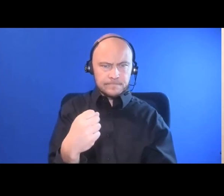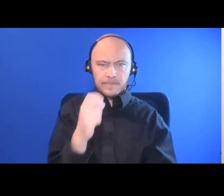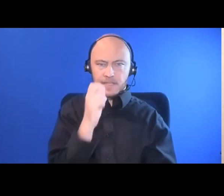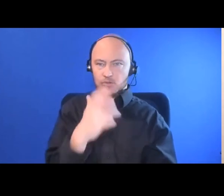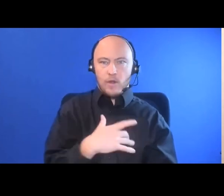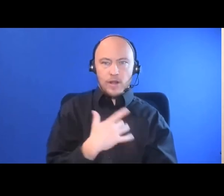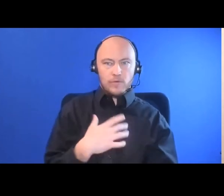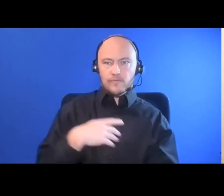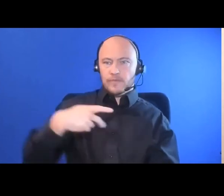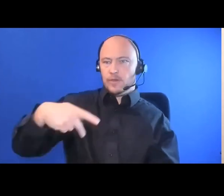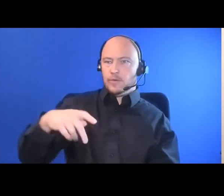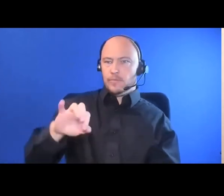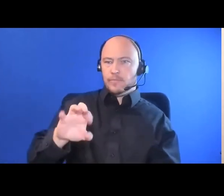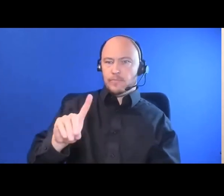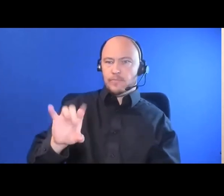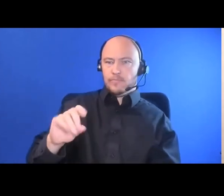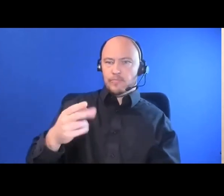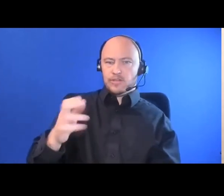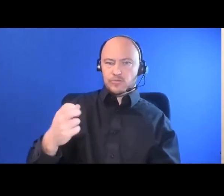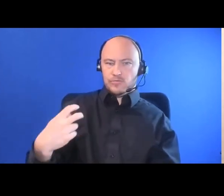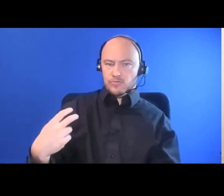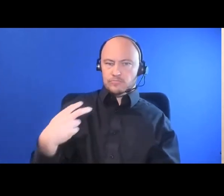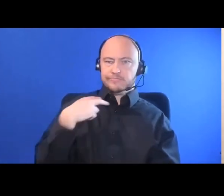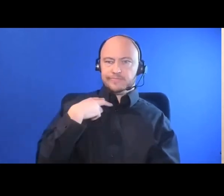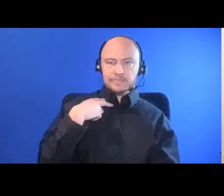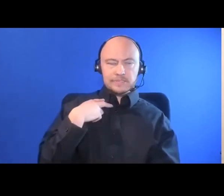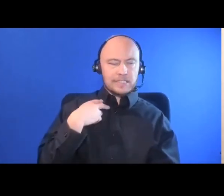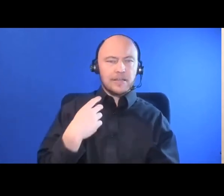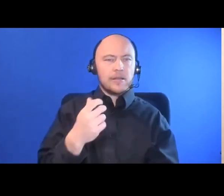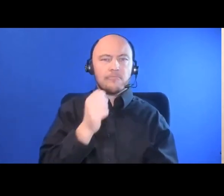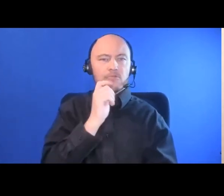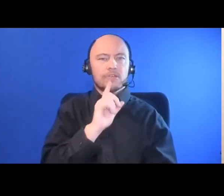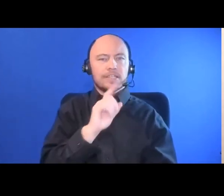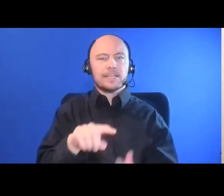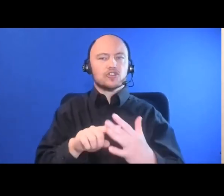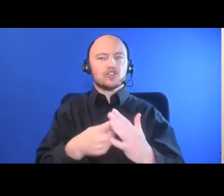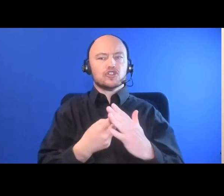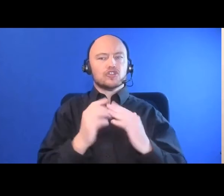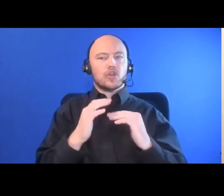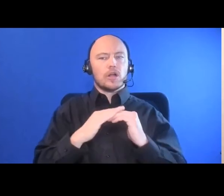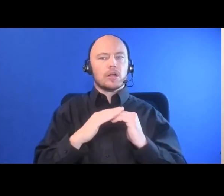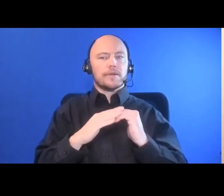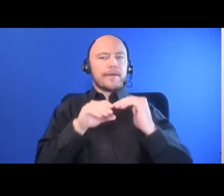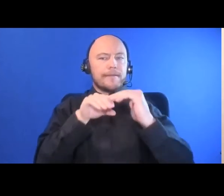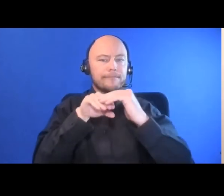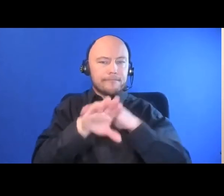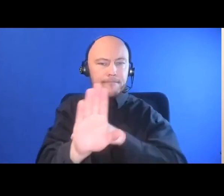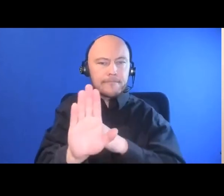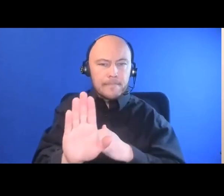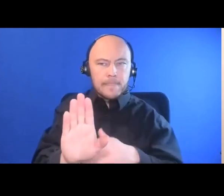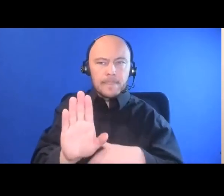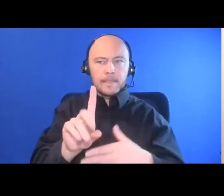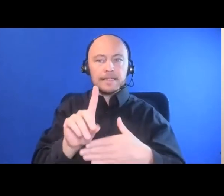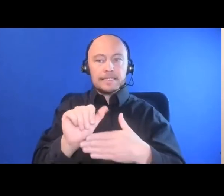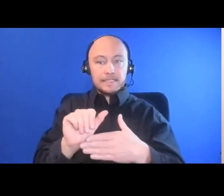I think of it more just like my entry point into whatever it is that I'm writing. Disability is the point of view from which I think about